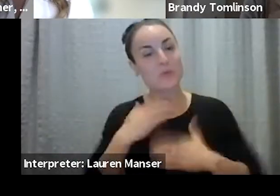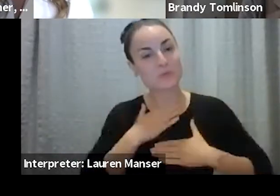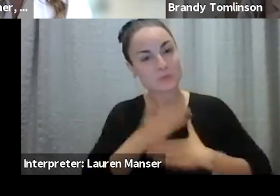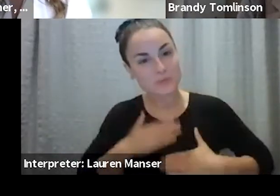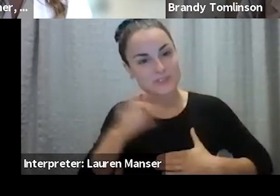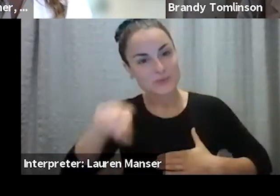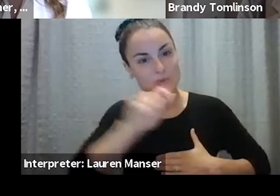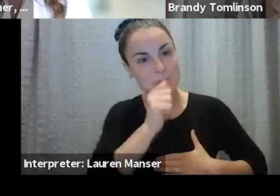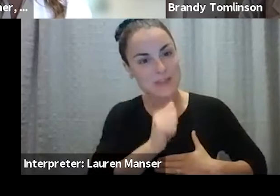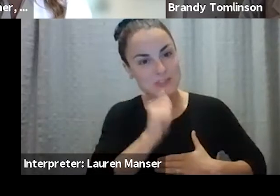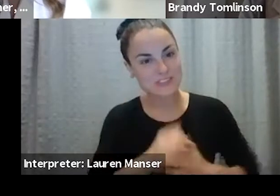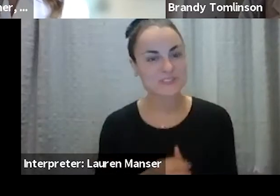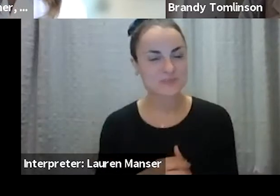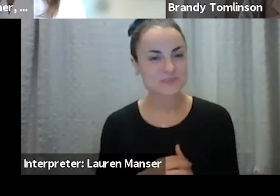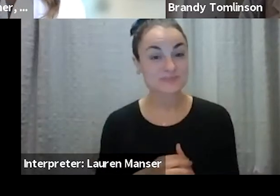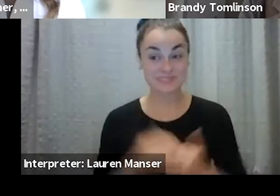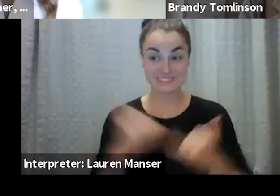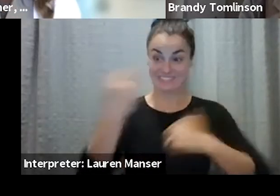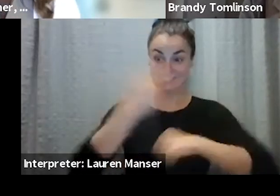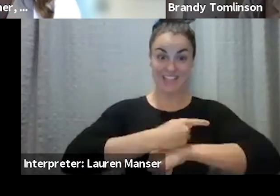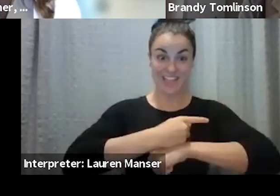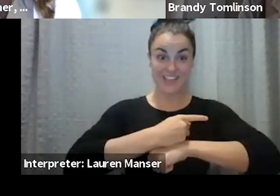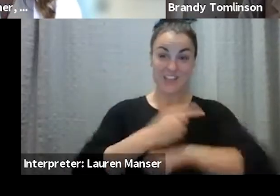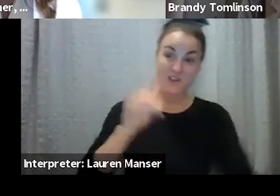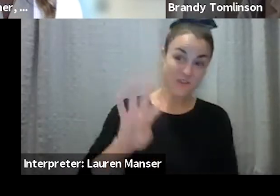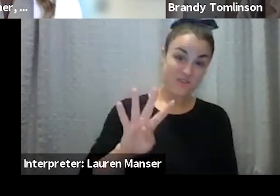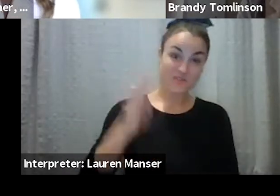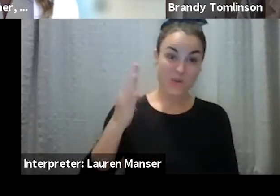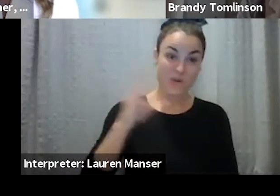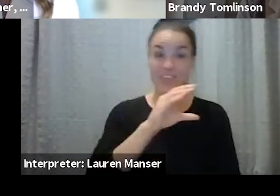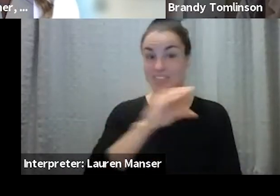Today is our fourth and final panel discussion